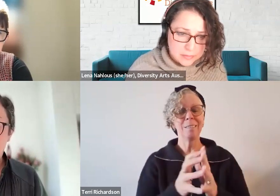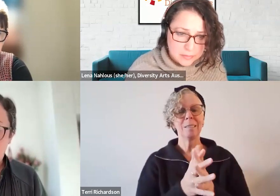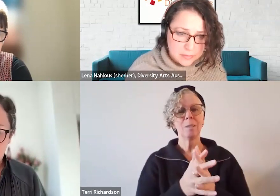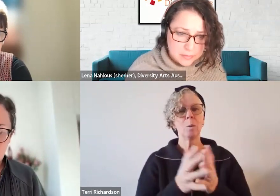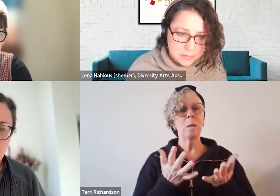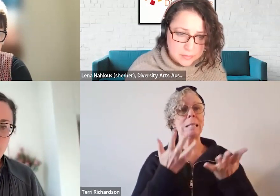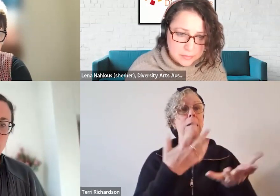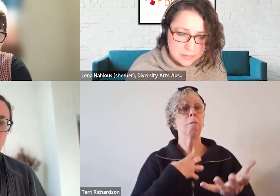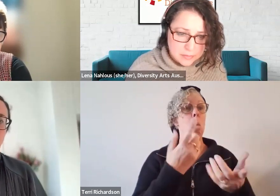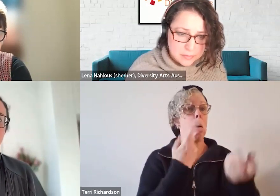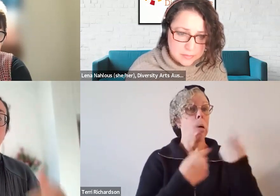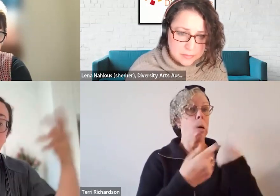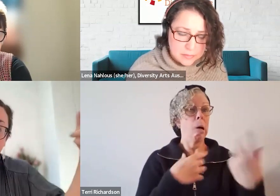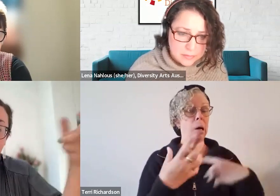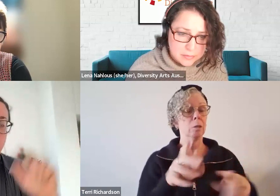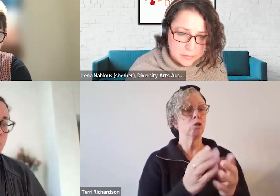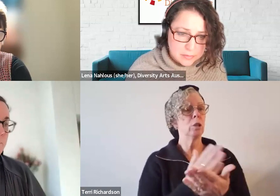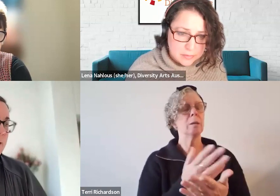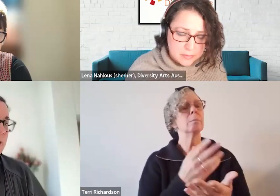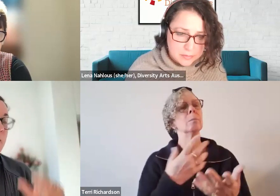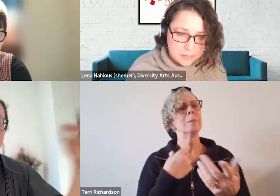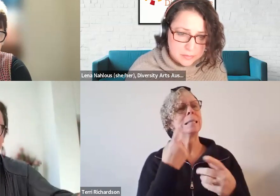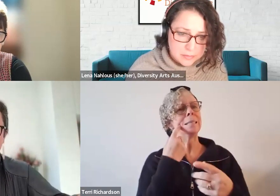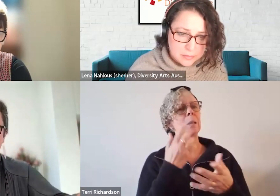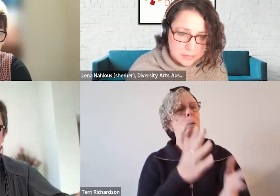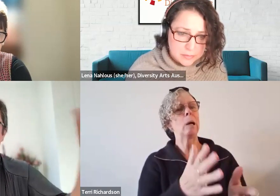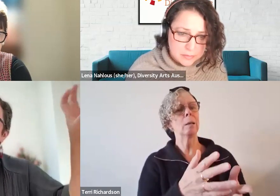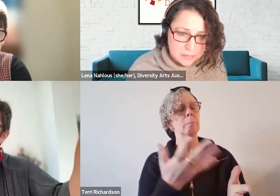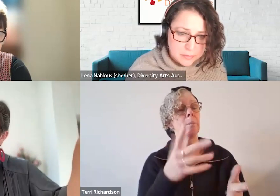It's thinking about the best way to do things. So for some people that might be an advisory group alongside